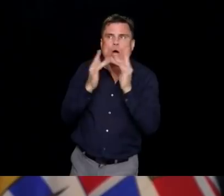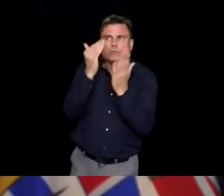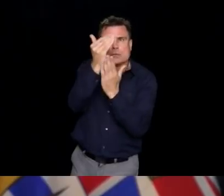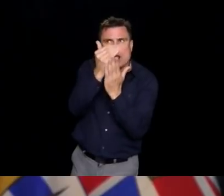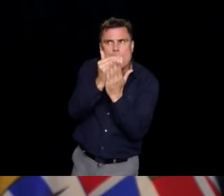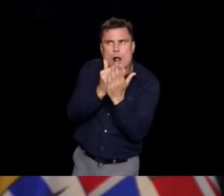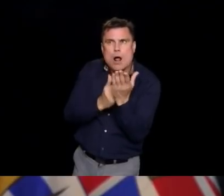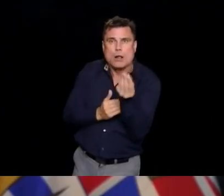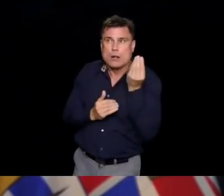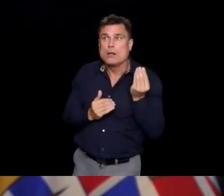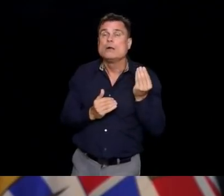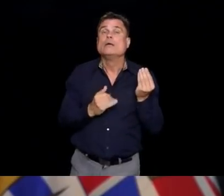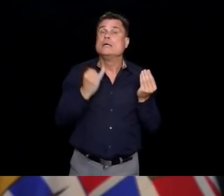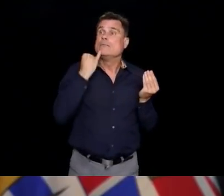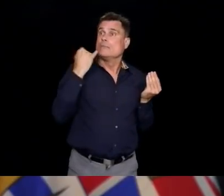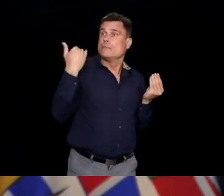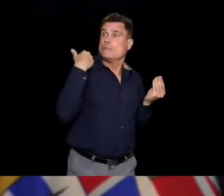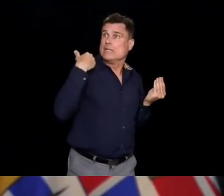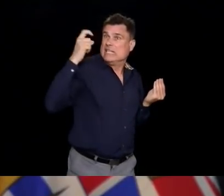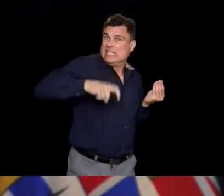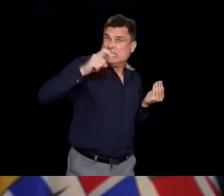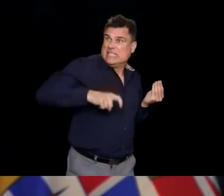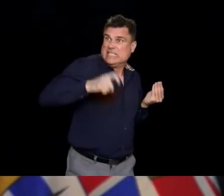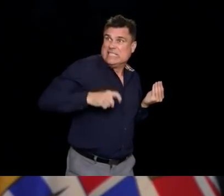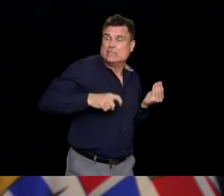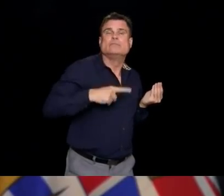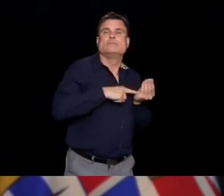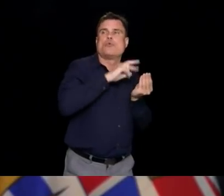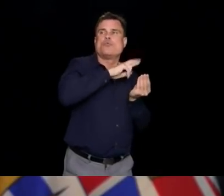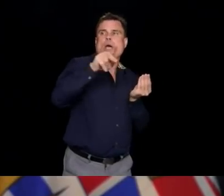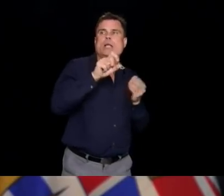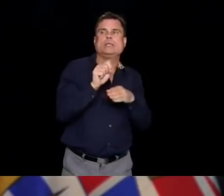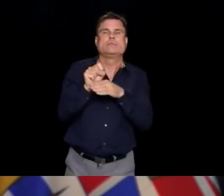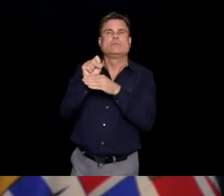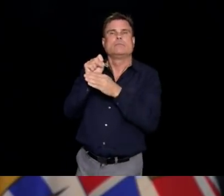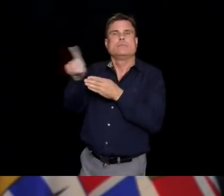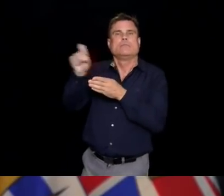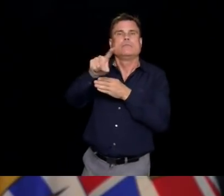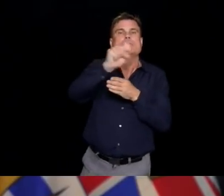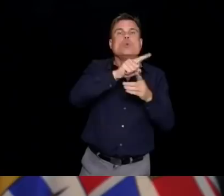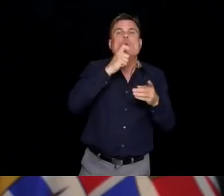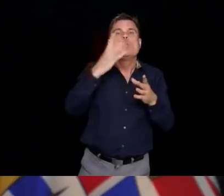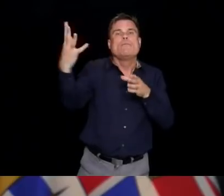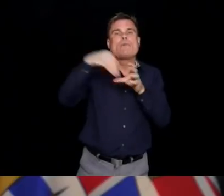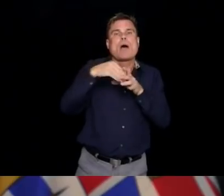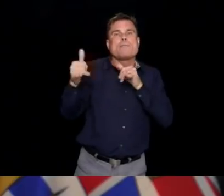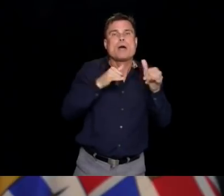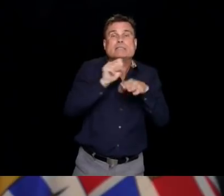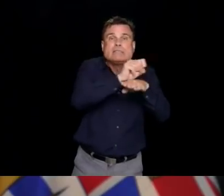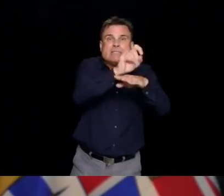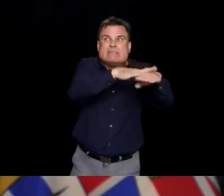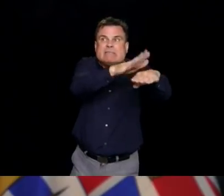Then public health can use that if we need to, to anonymously send messages to people to make sure they know if they've been